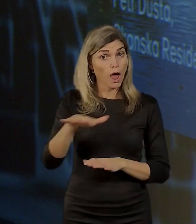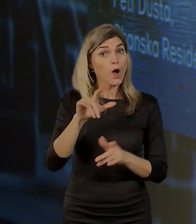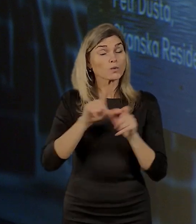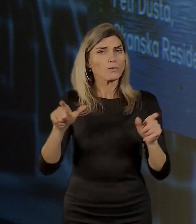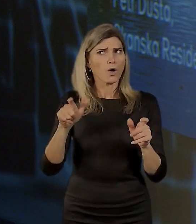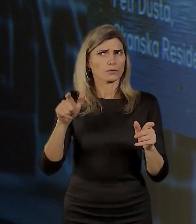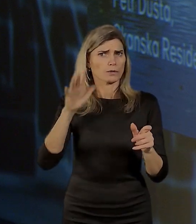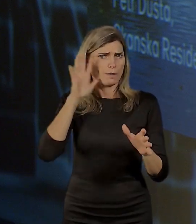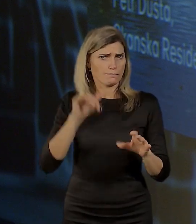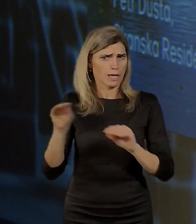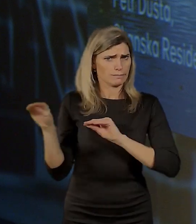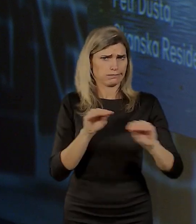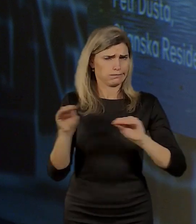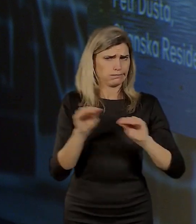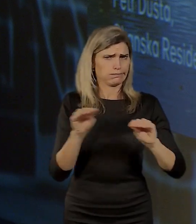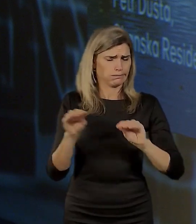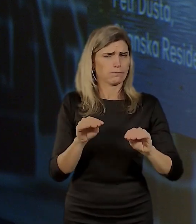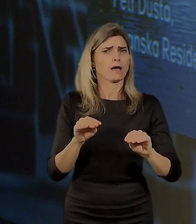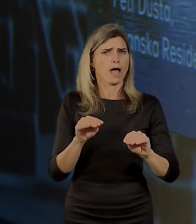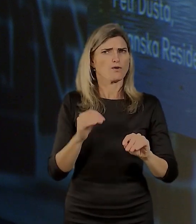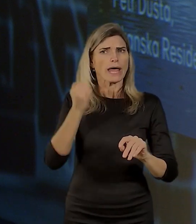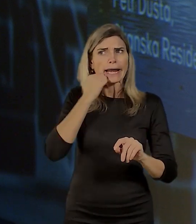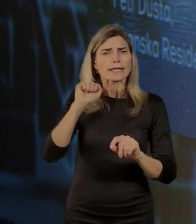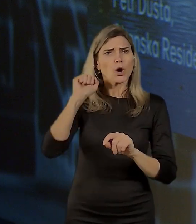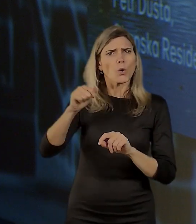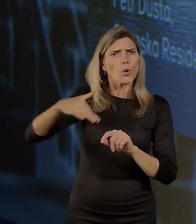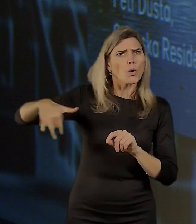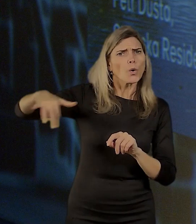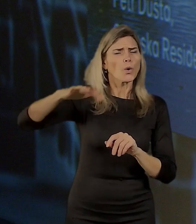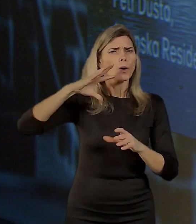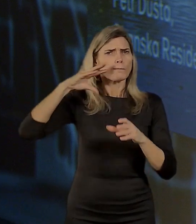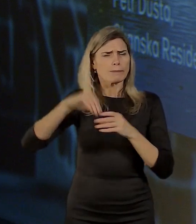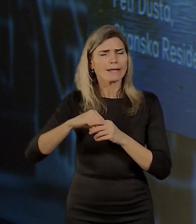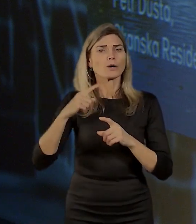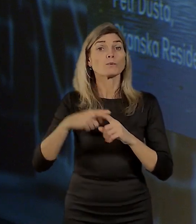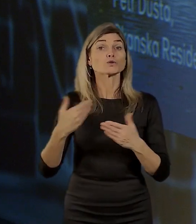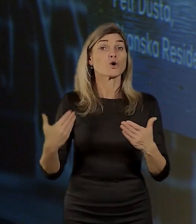that we saw here at the presentations, because it is then up to the city district and Prague